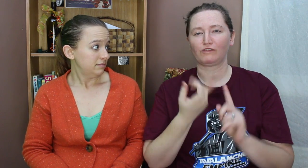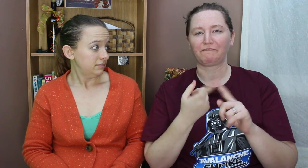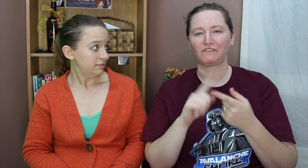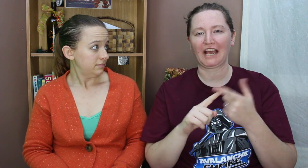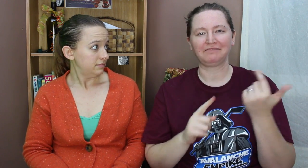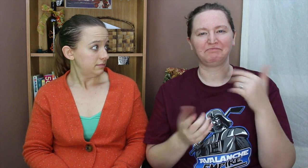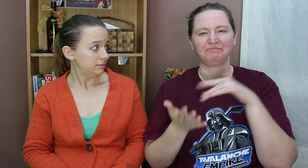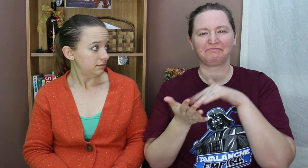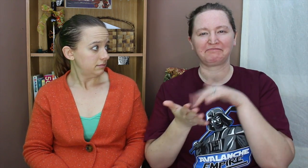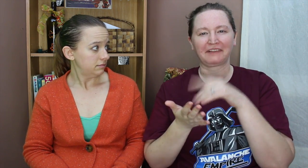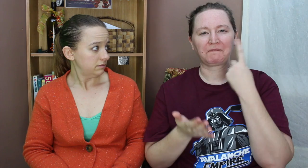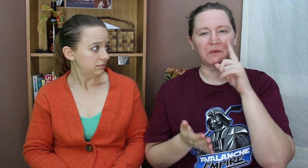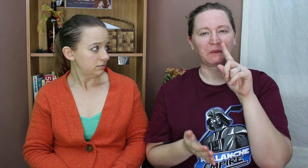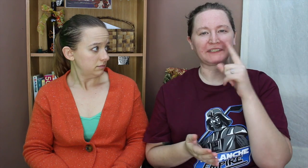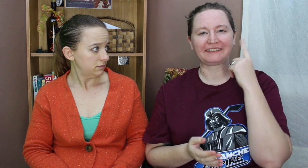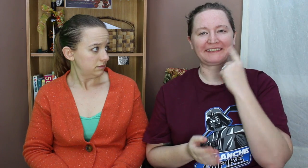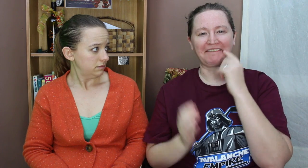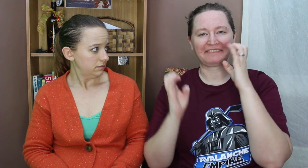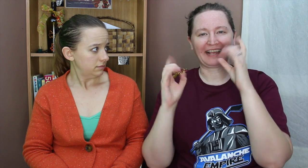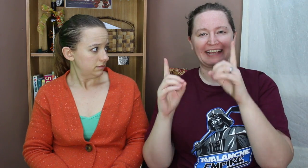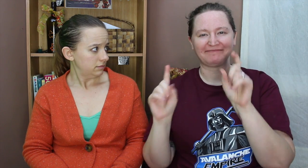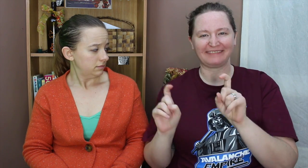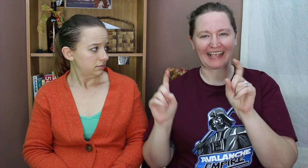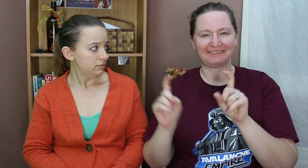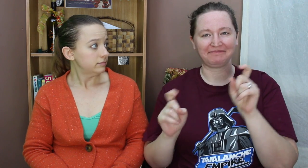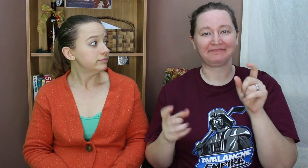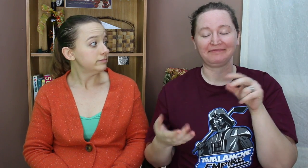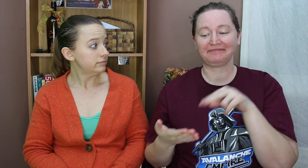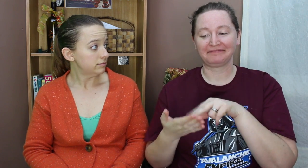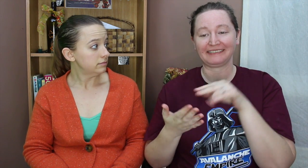[Jenna] Right and one exmaple; I had a good friend who studied for a Deaf education